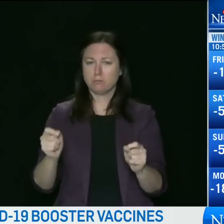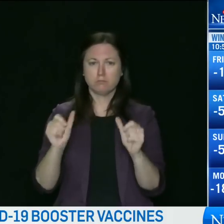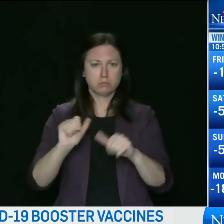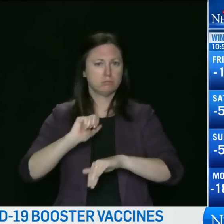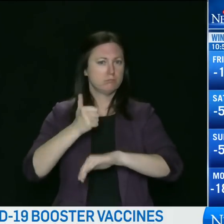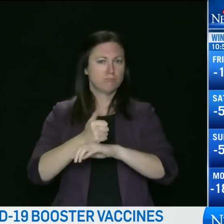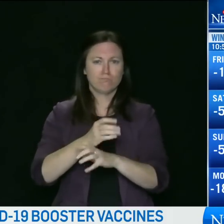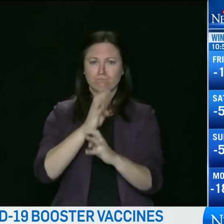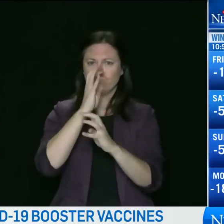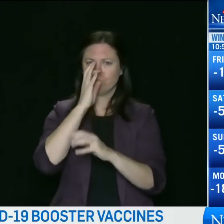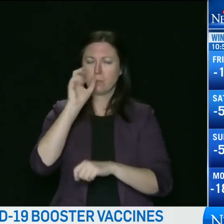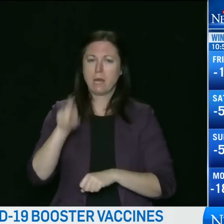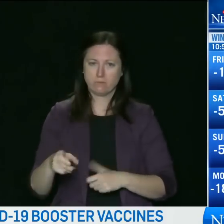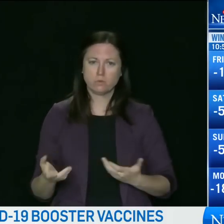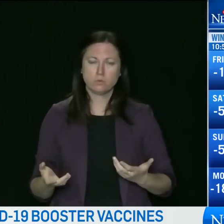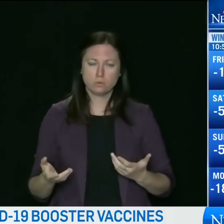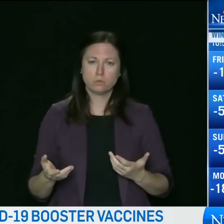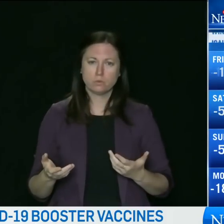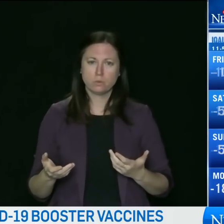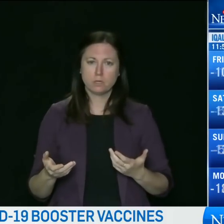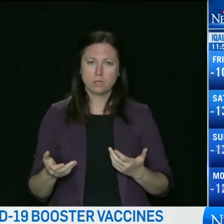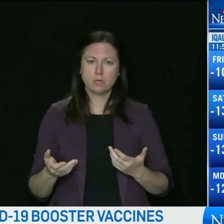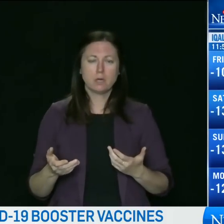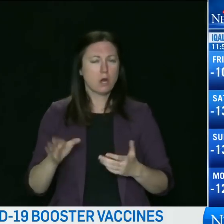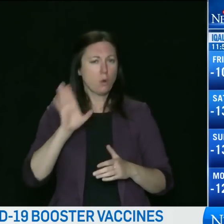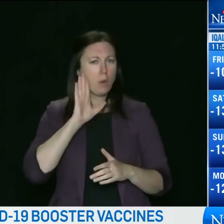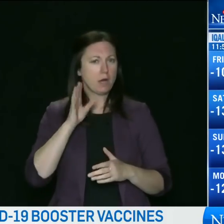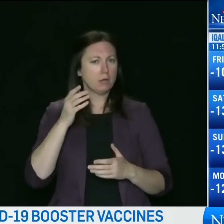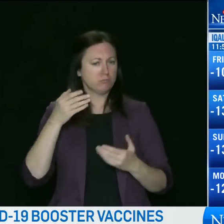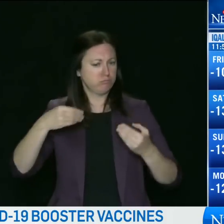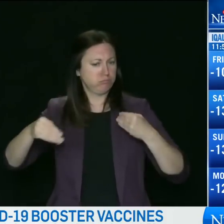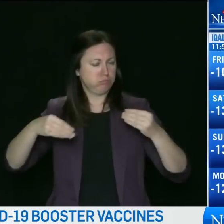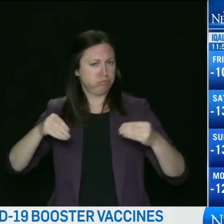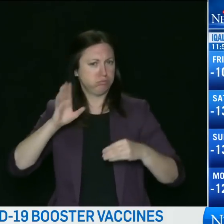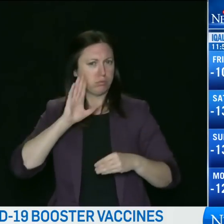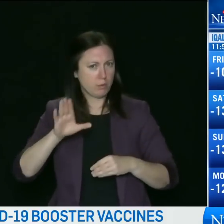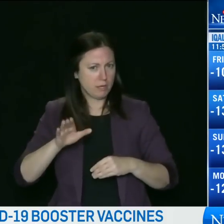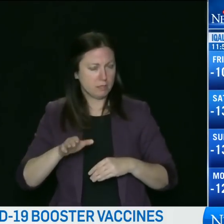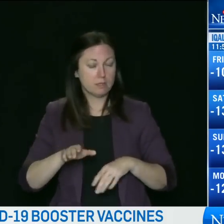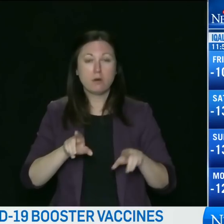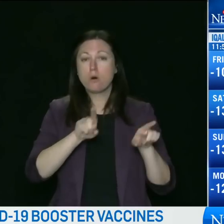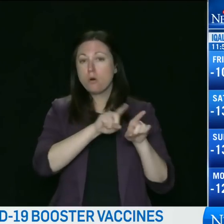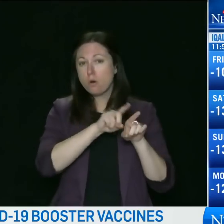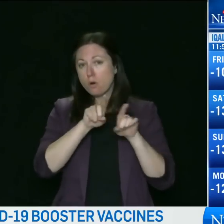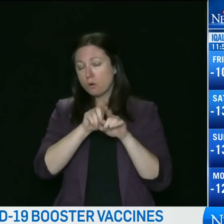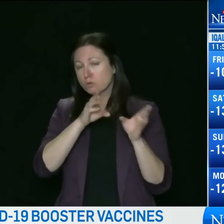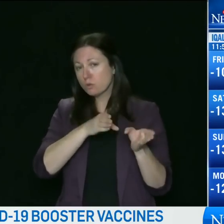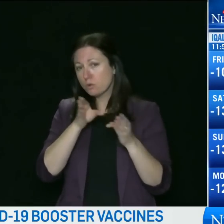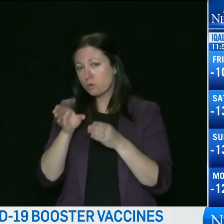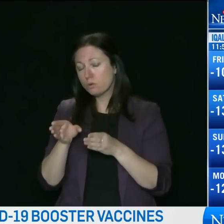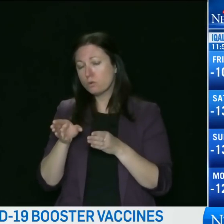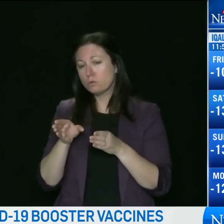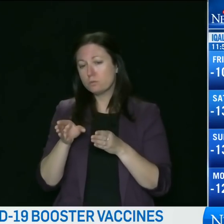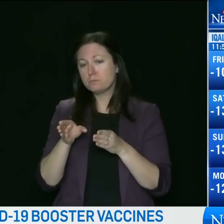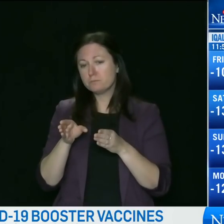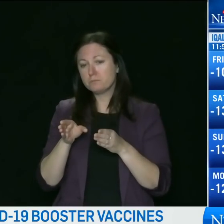BE REVISITED I THINK THOSE WERE THE FASTEST MEASURES AT THE